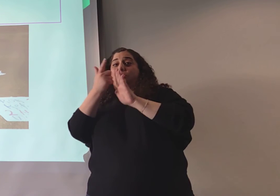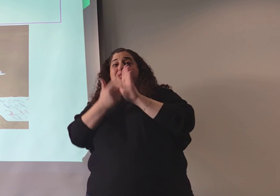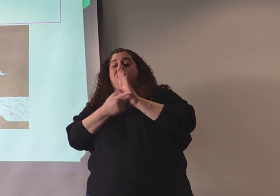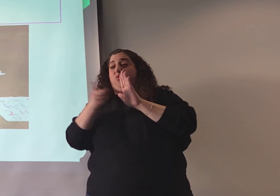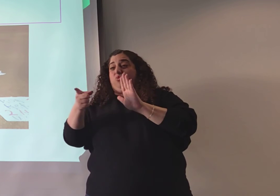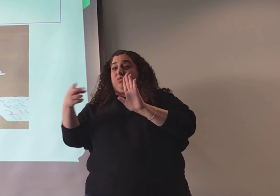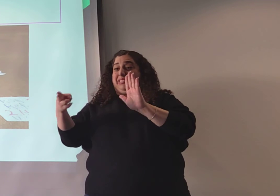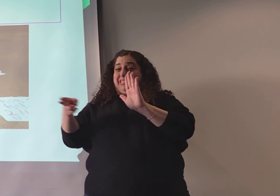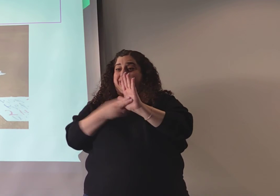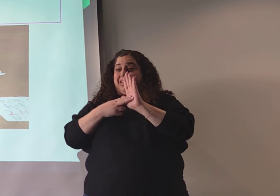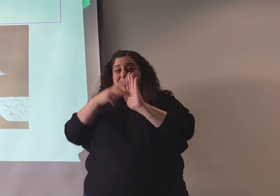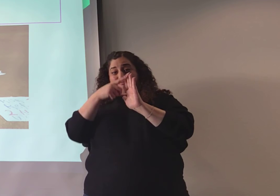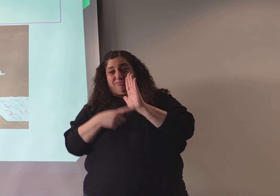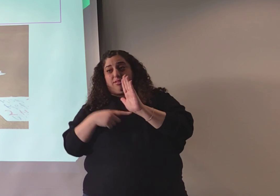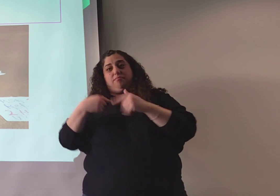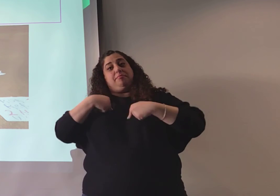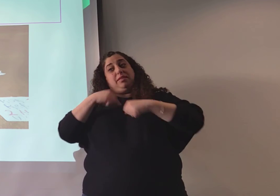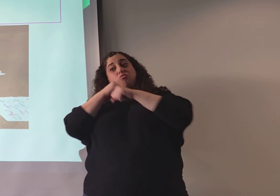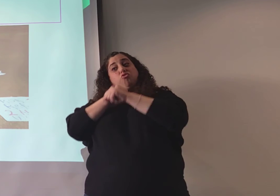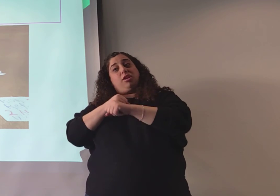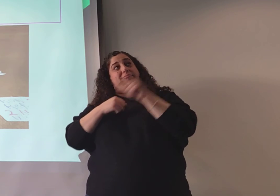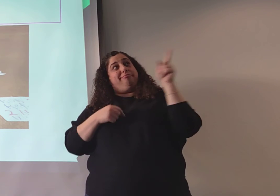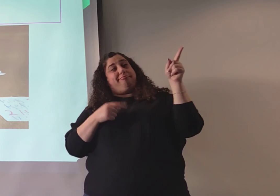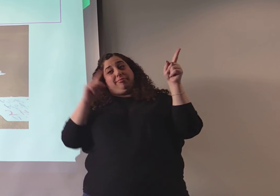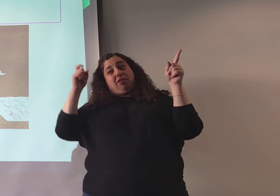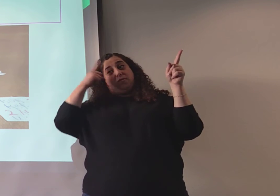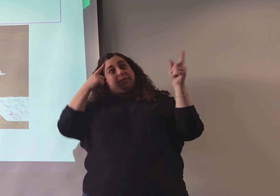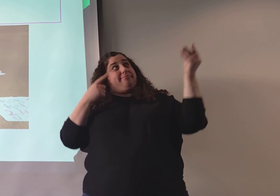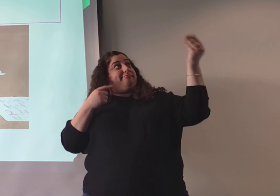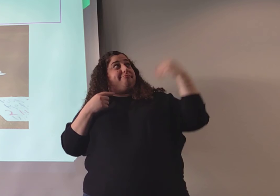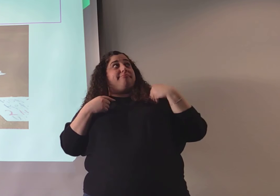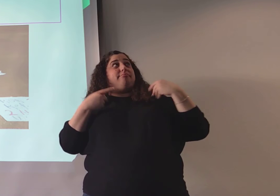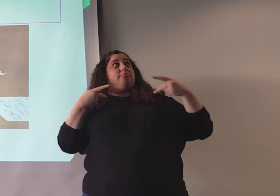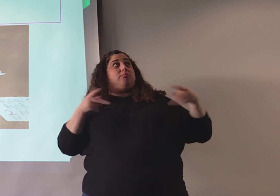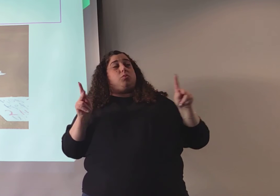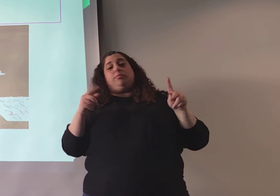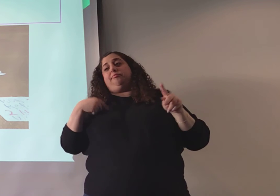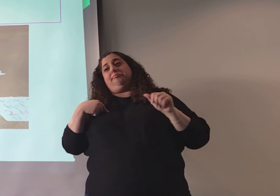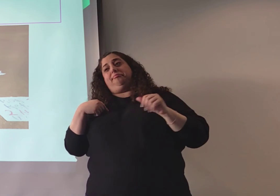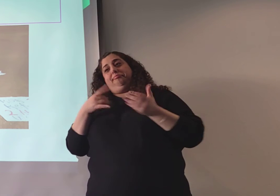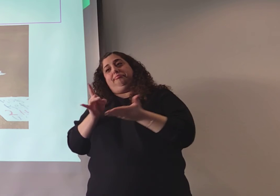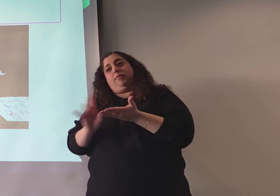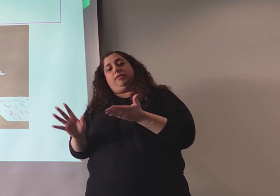So one thought, one thing we were just talking about is that for a disabled tenant, sometimes